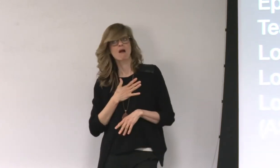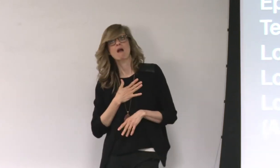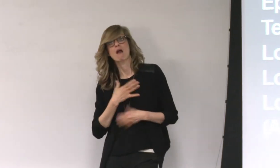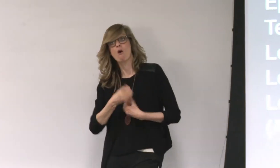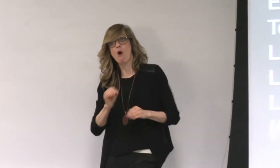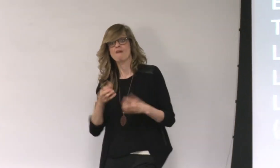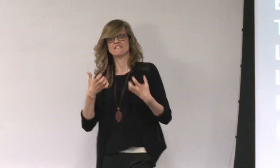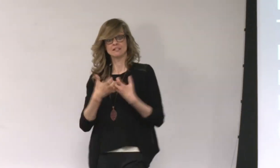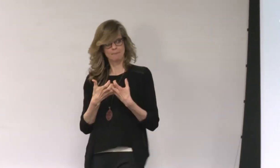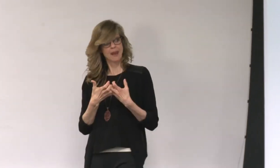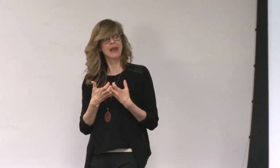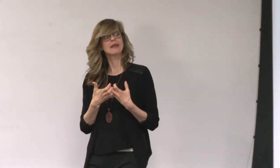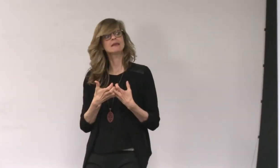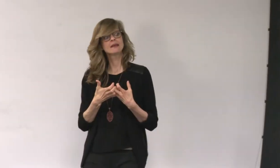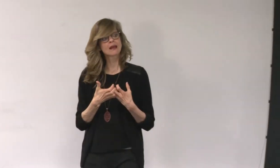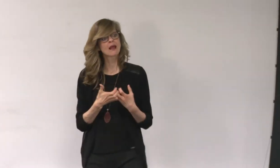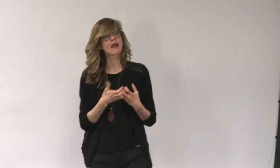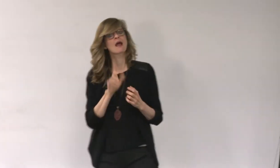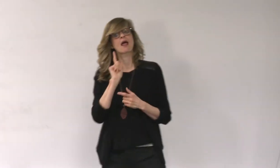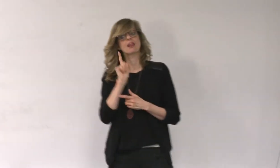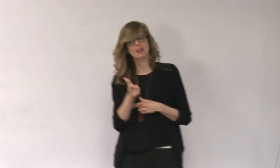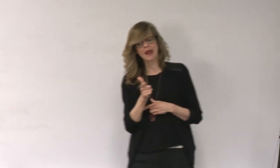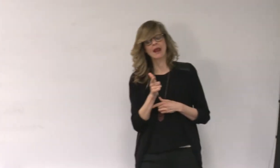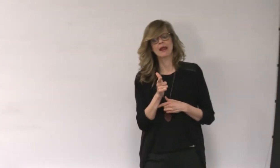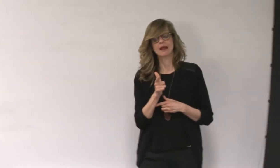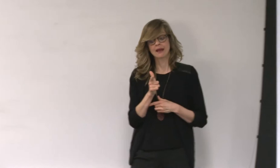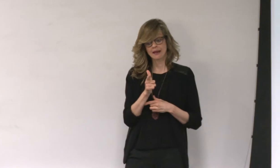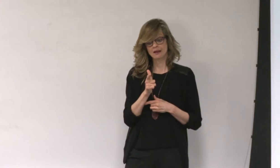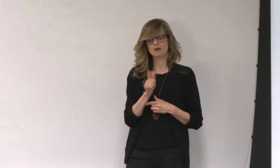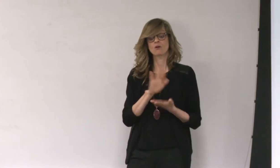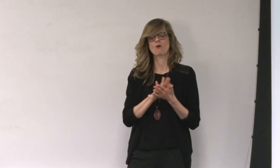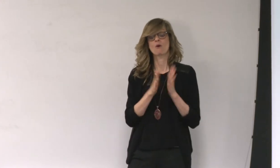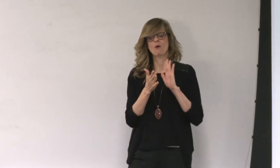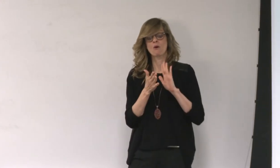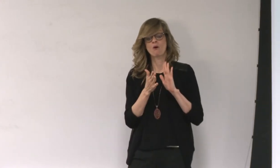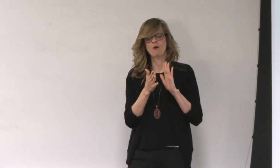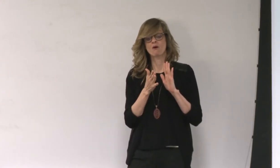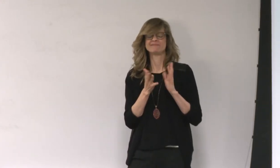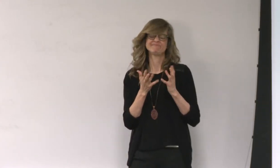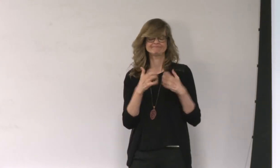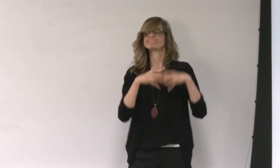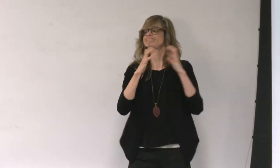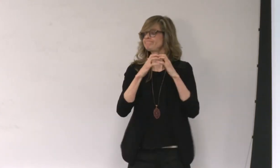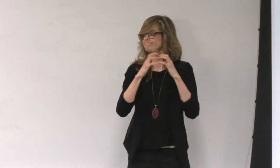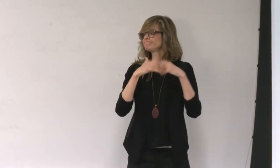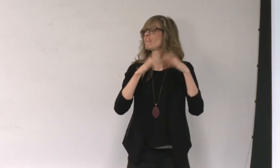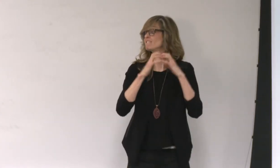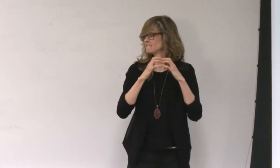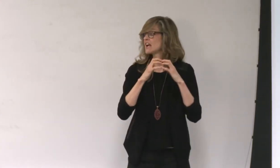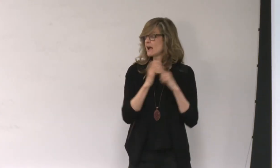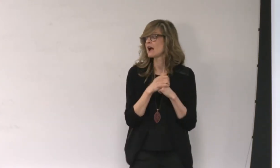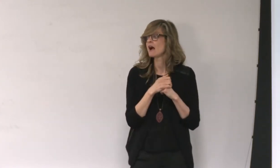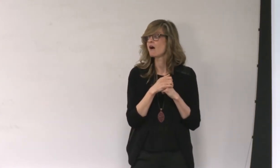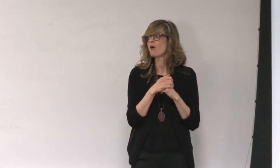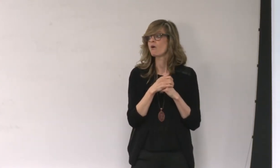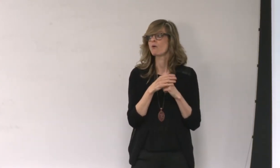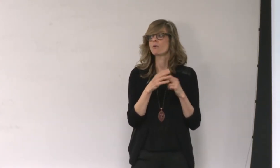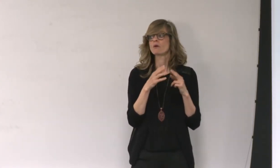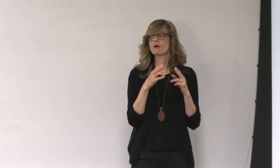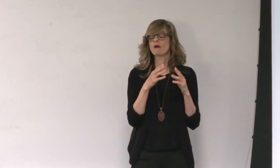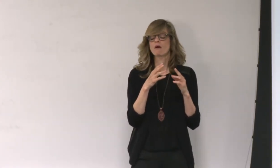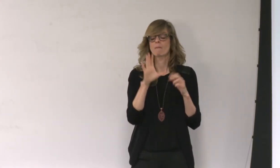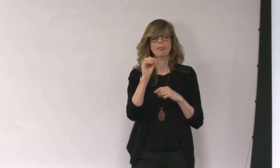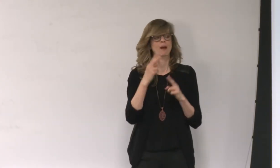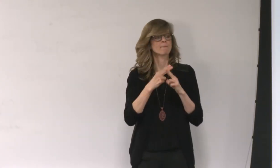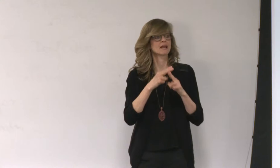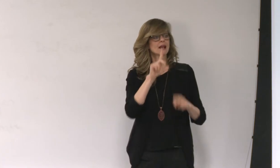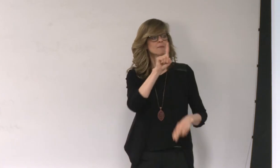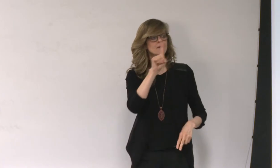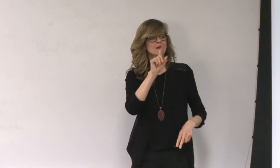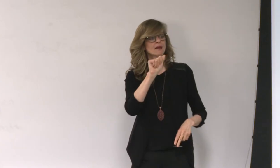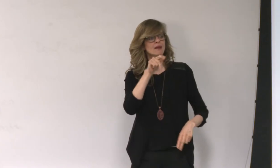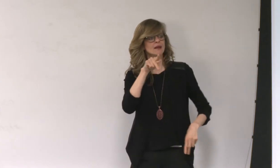SO, MY OFFICEMATE LATER WENT ON TO ESTABLISH AND FOUND